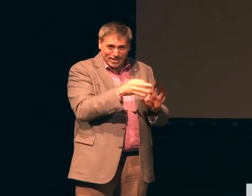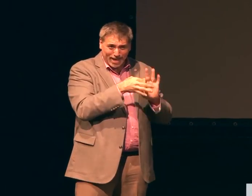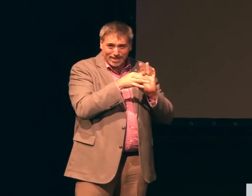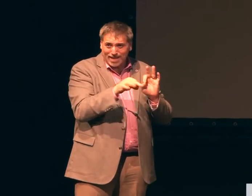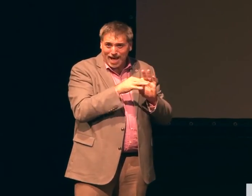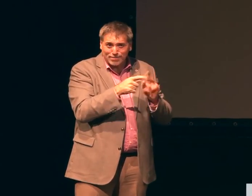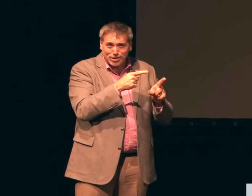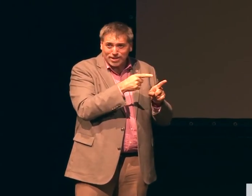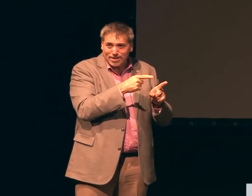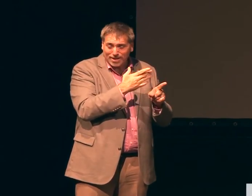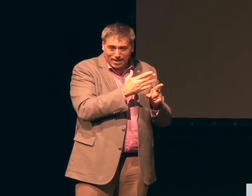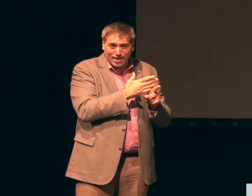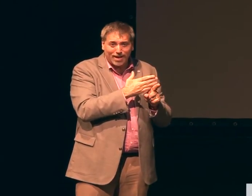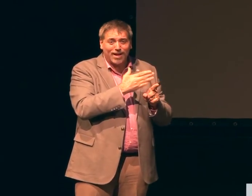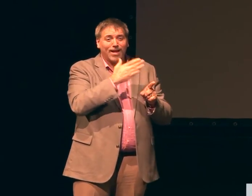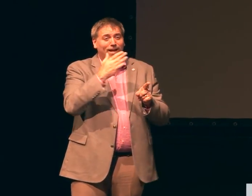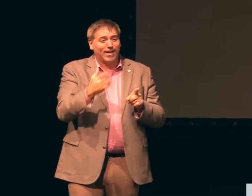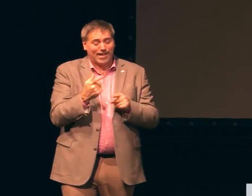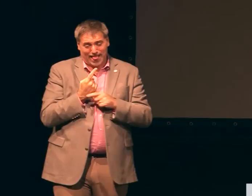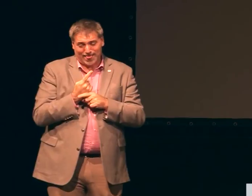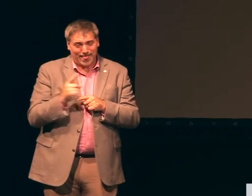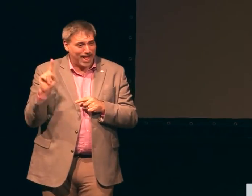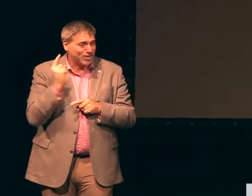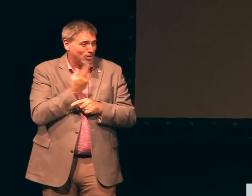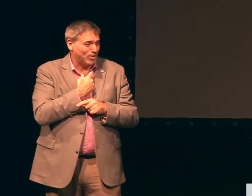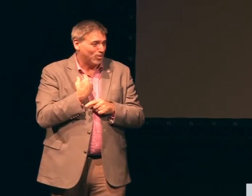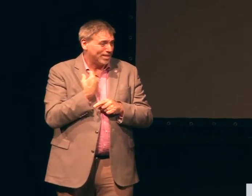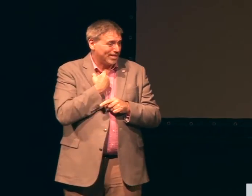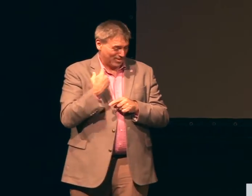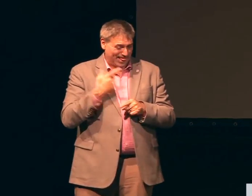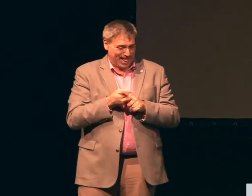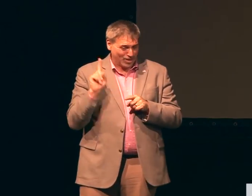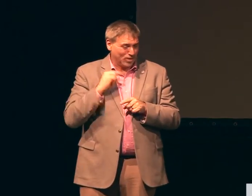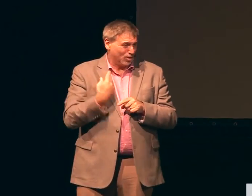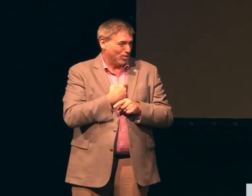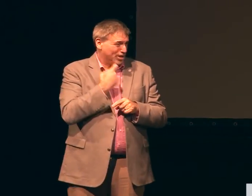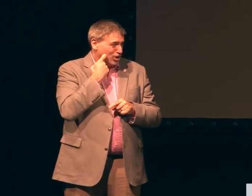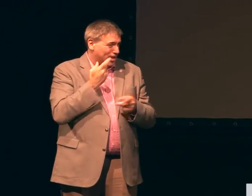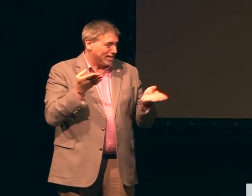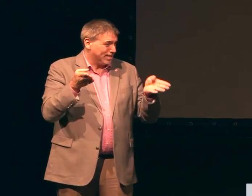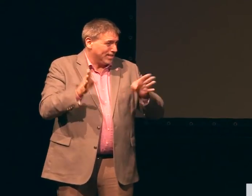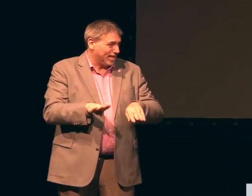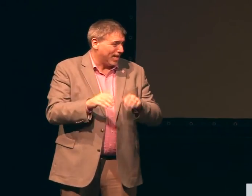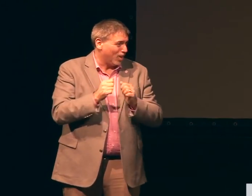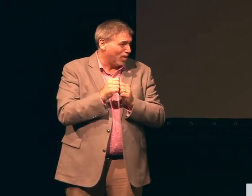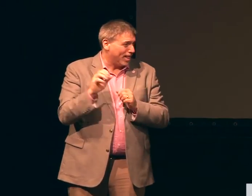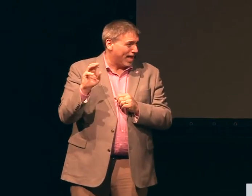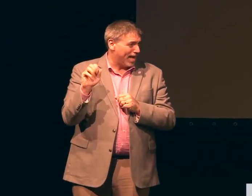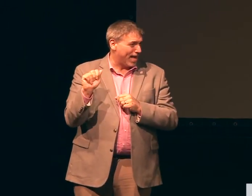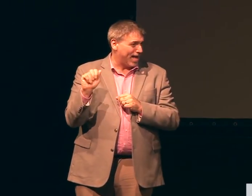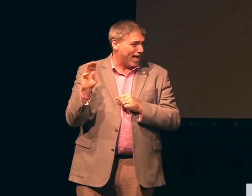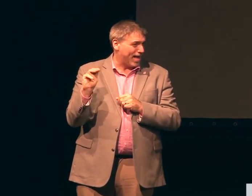not captioning every video that was available. And now it's 100 percent captioned and we just